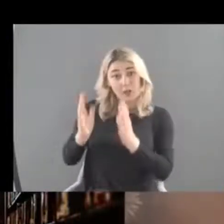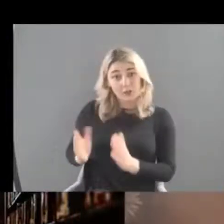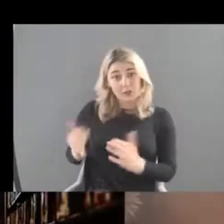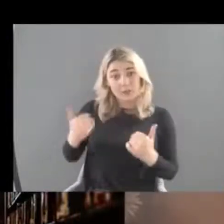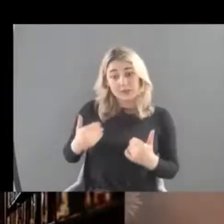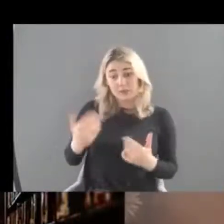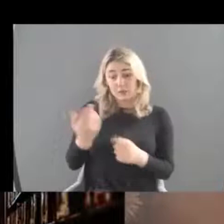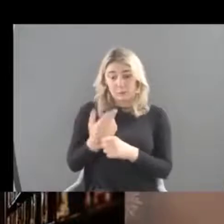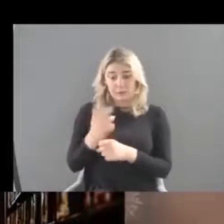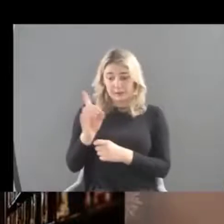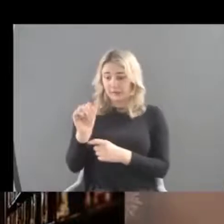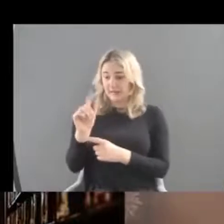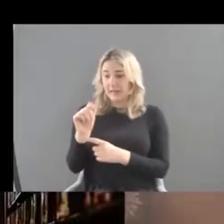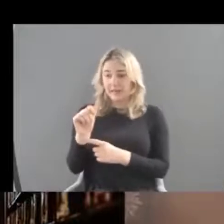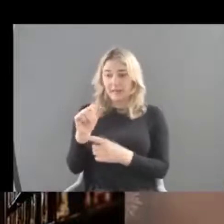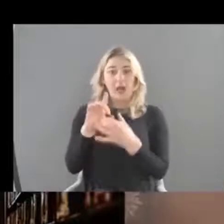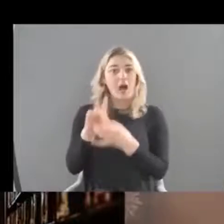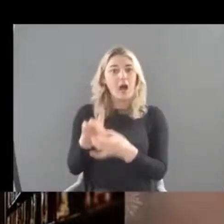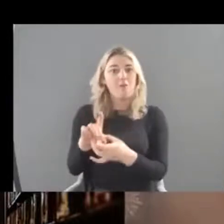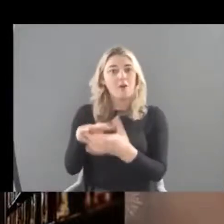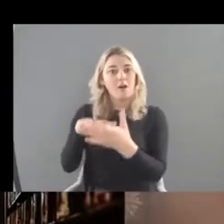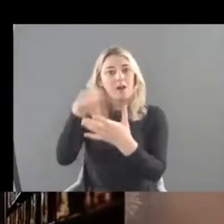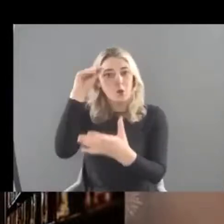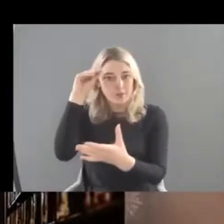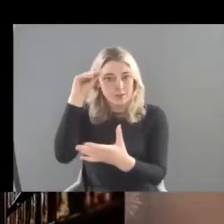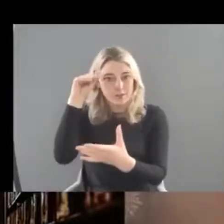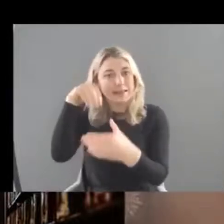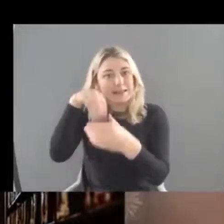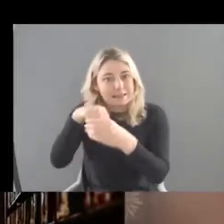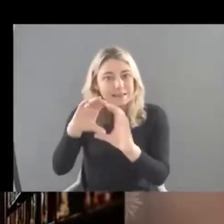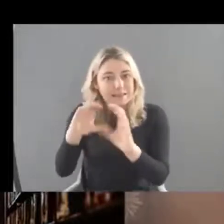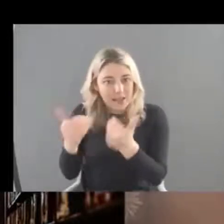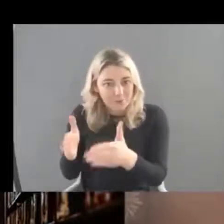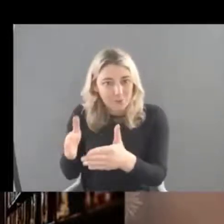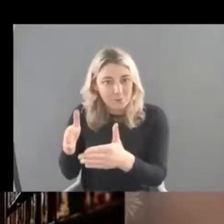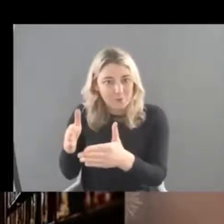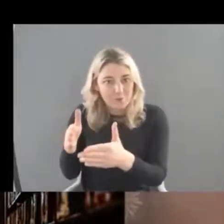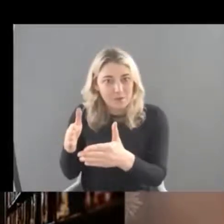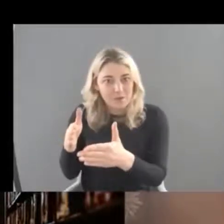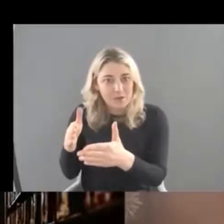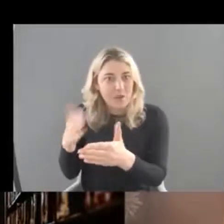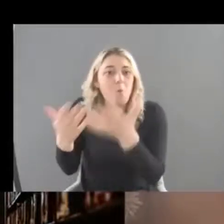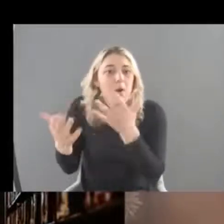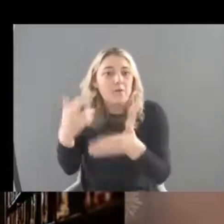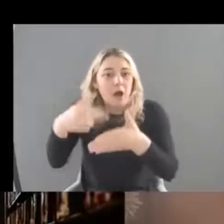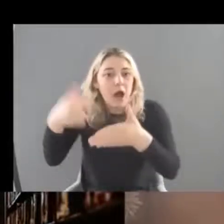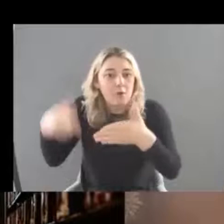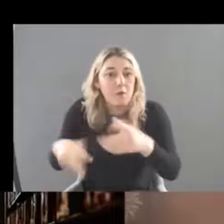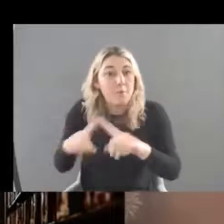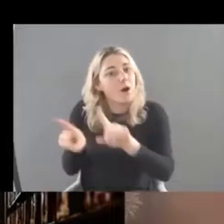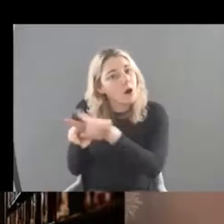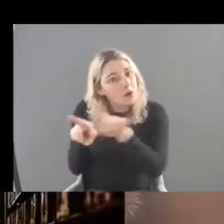of learning in the classroom or of learning of whatever outcomes. But also data is used for learning.